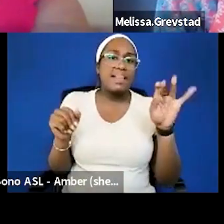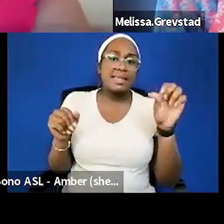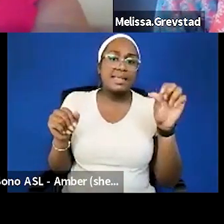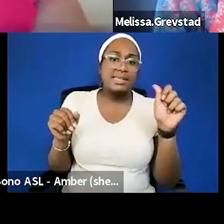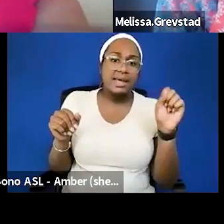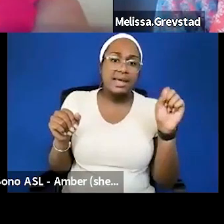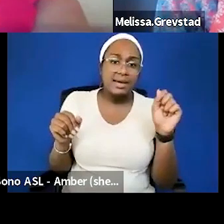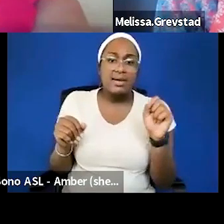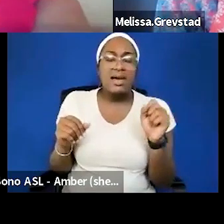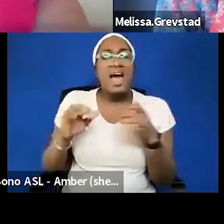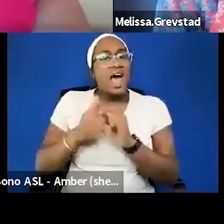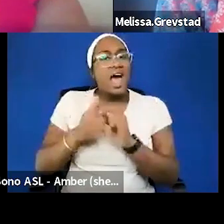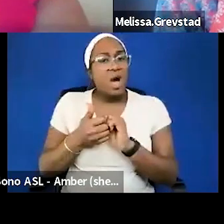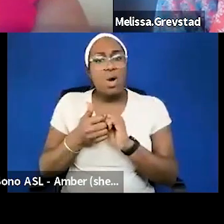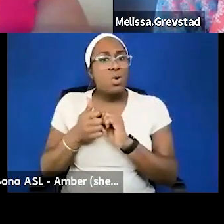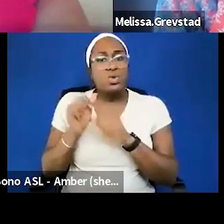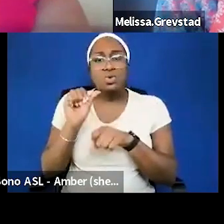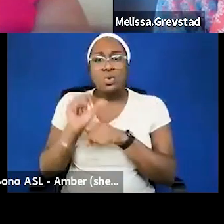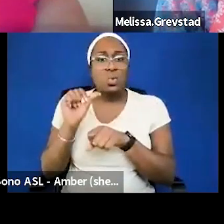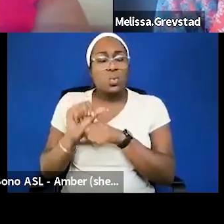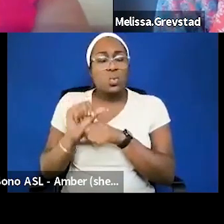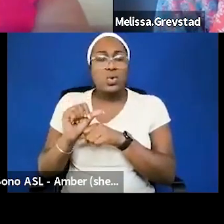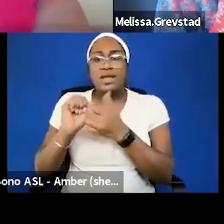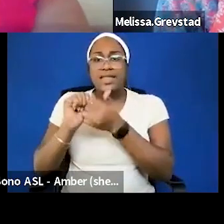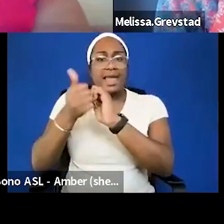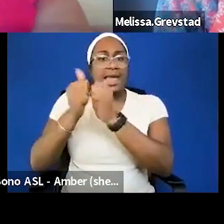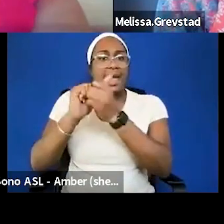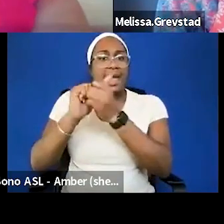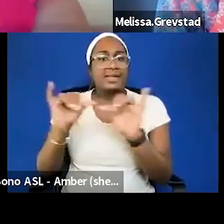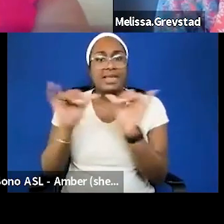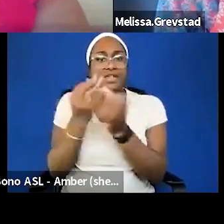How is this work on the campaign for Size Freedom connected with the brand's